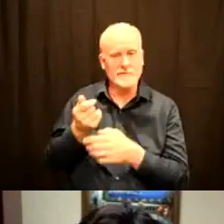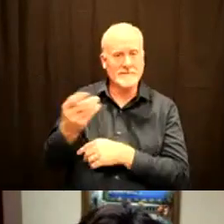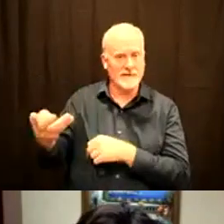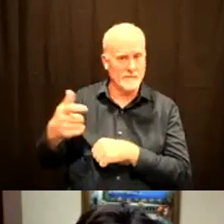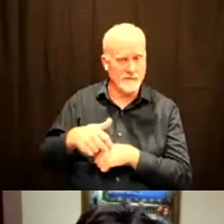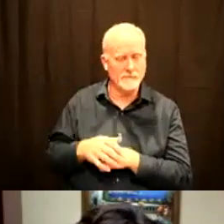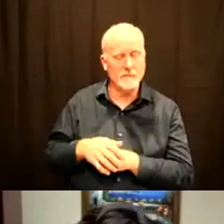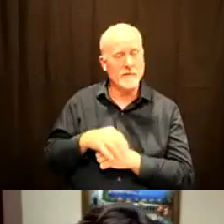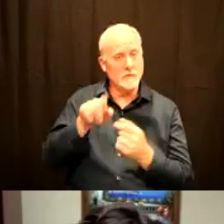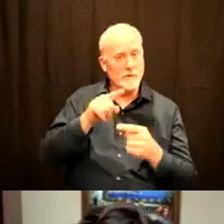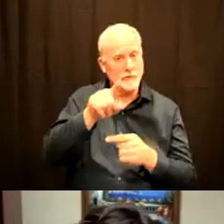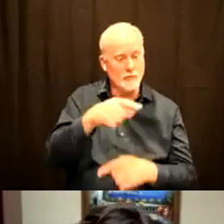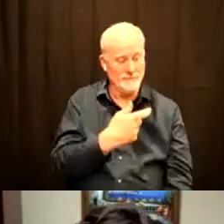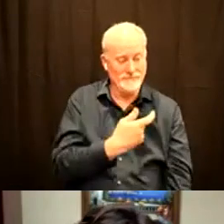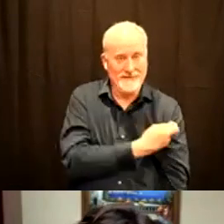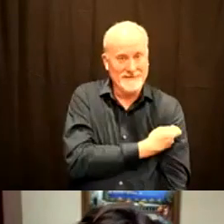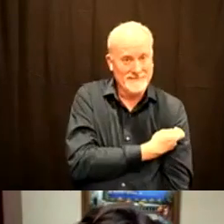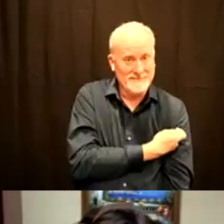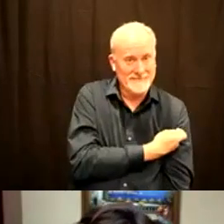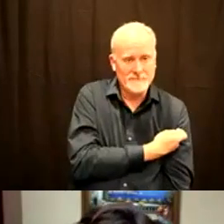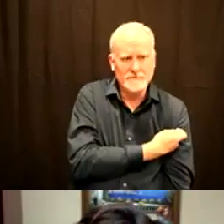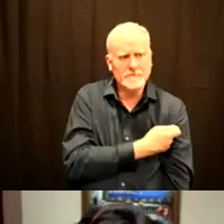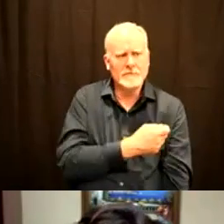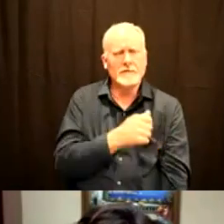when you get the vaccine there is no magic that happens that day